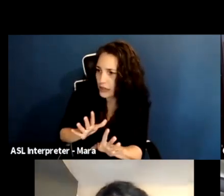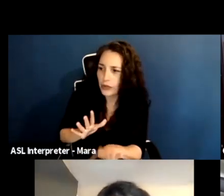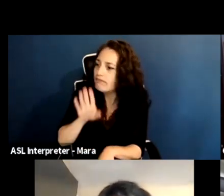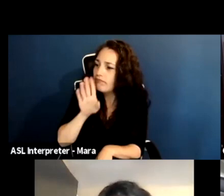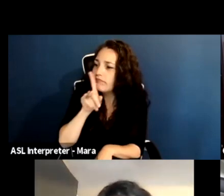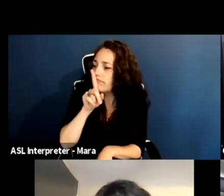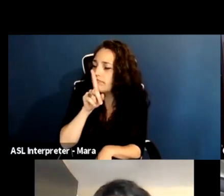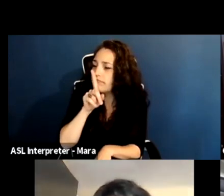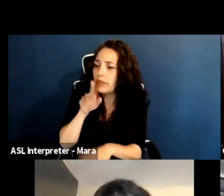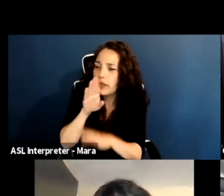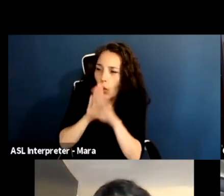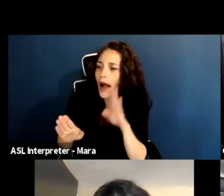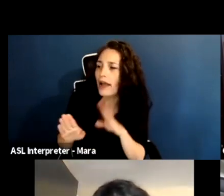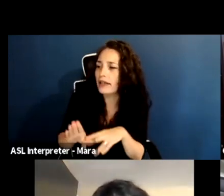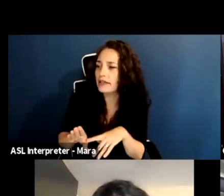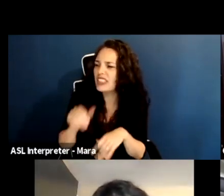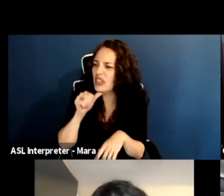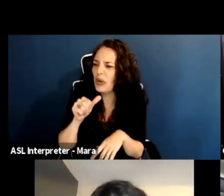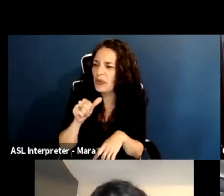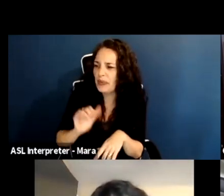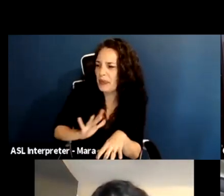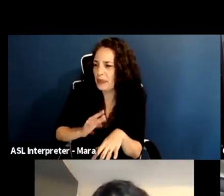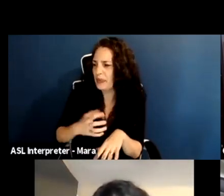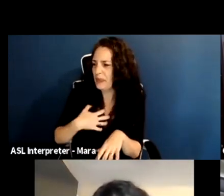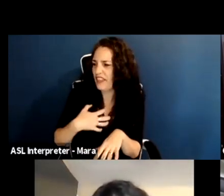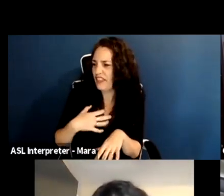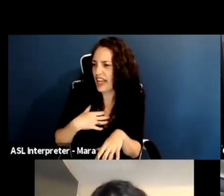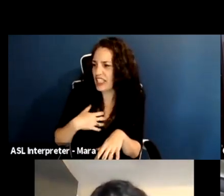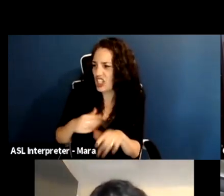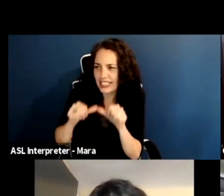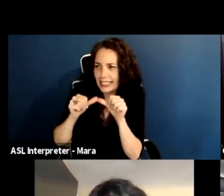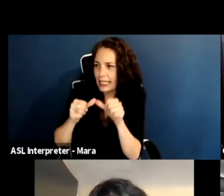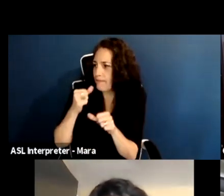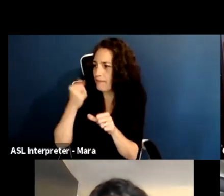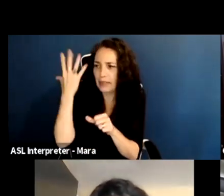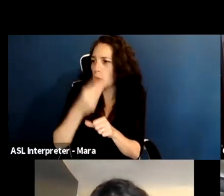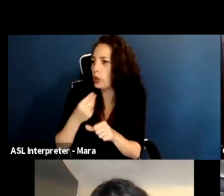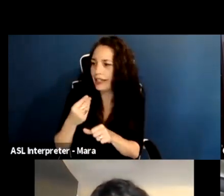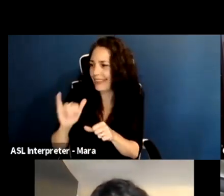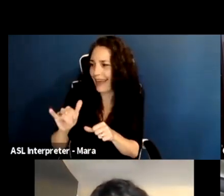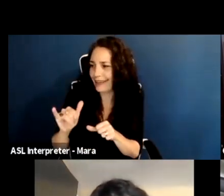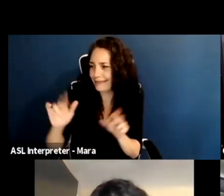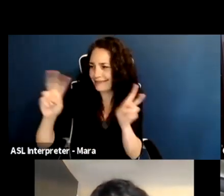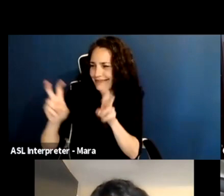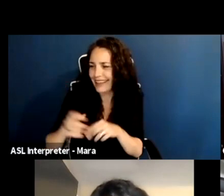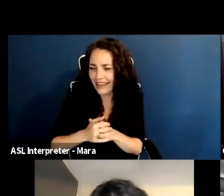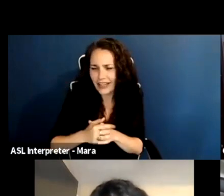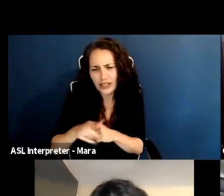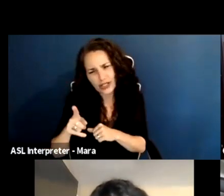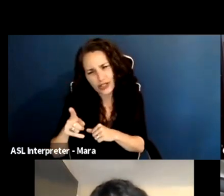So did you face any opposition along the way, people trying to block her efforts? I'm guessing that all of you who've faced problems